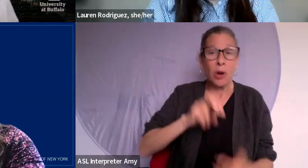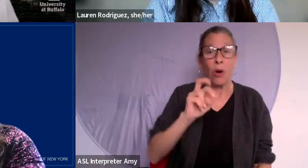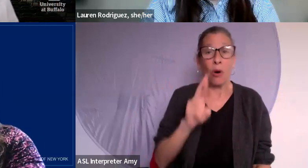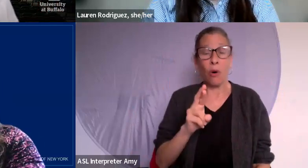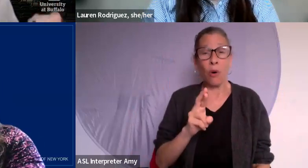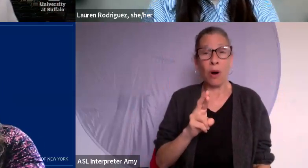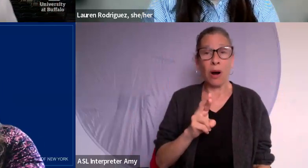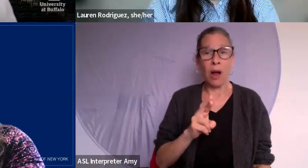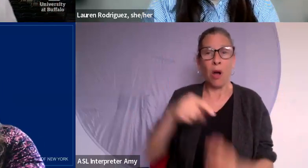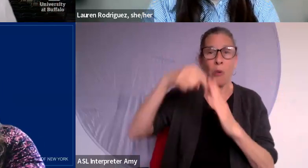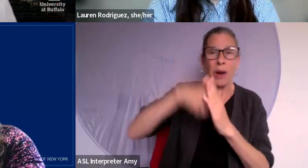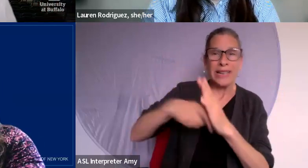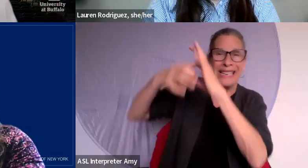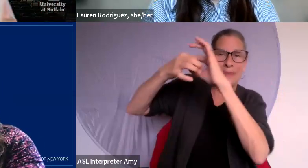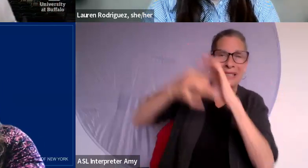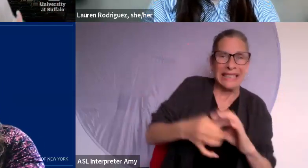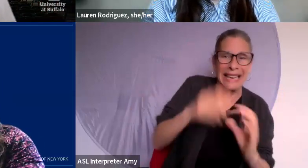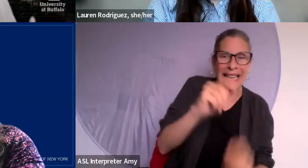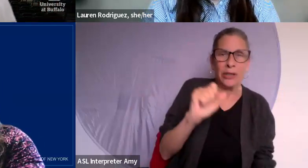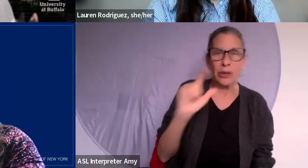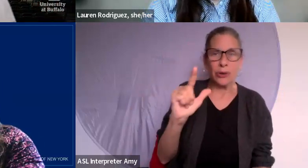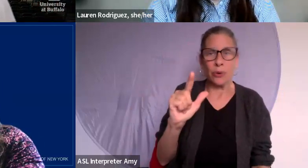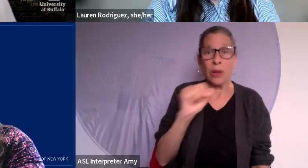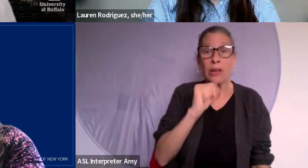linking into the tool, you're not seeing the entire interface